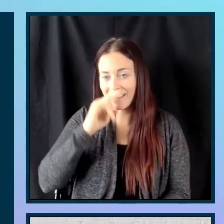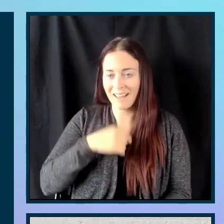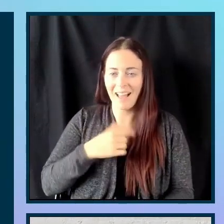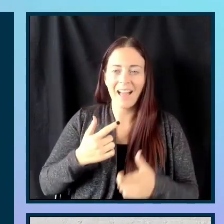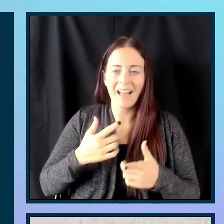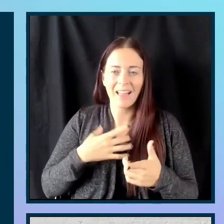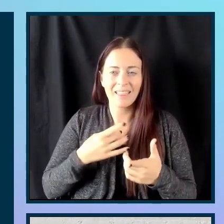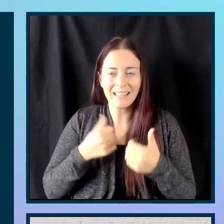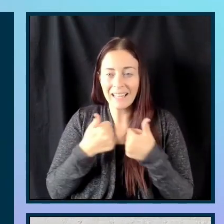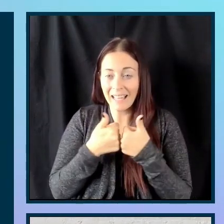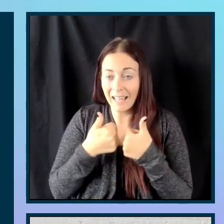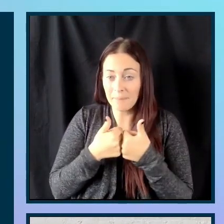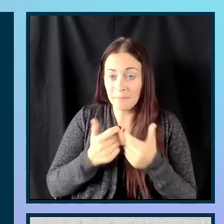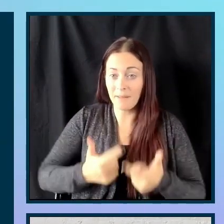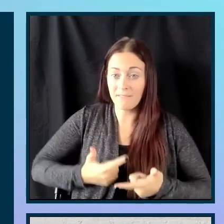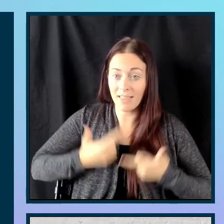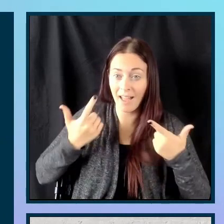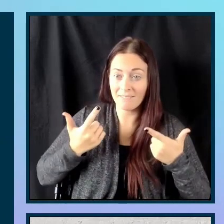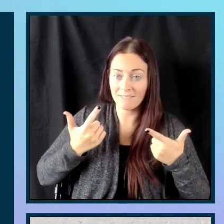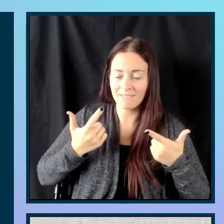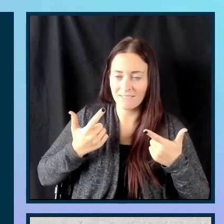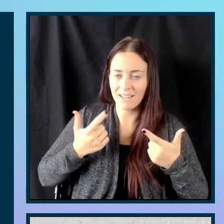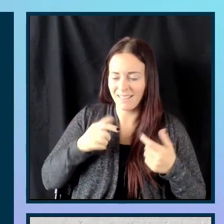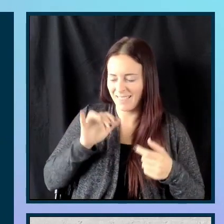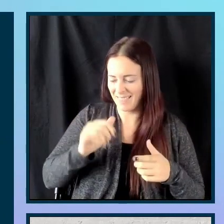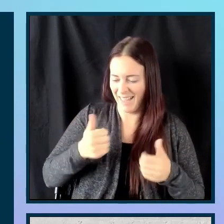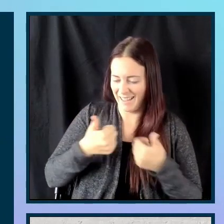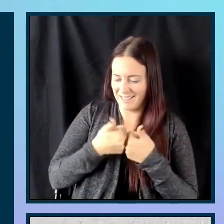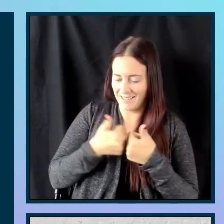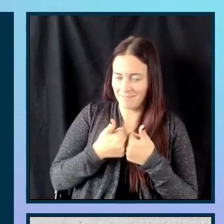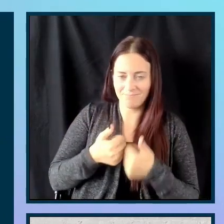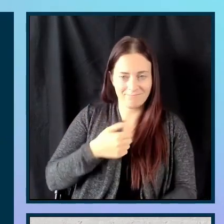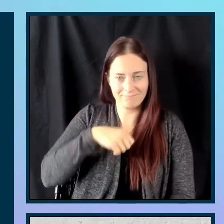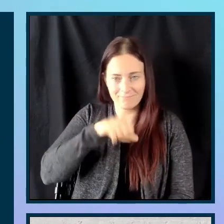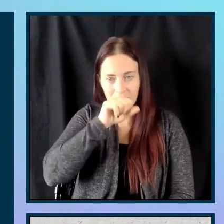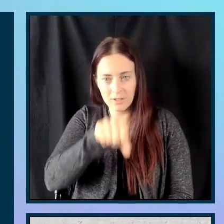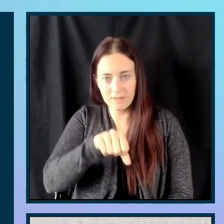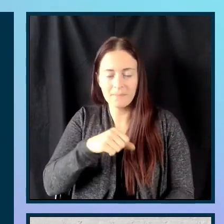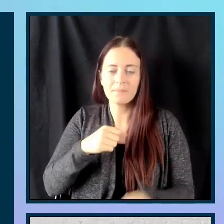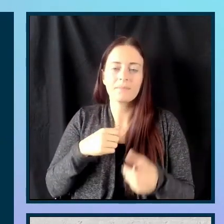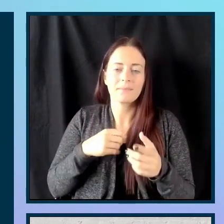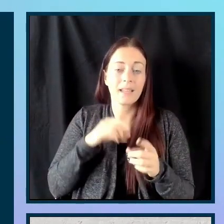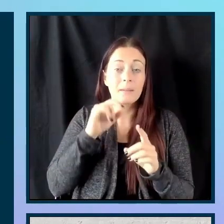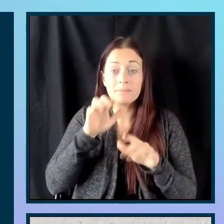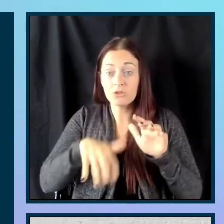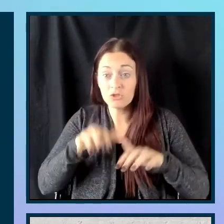And you can throw in the chat, what's your favorite game? For anyone who hasn't played it,